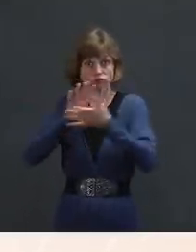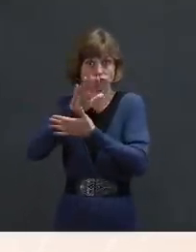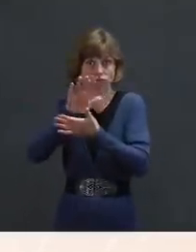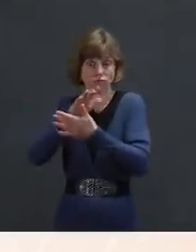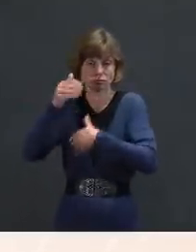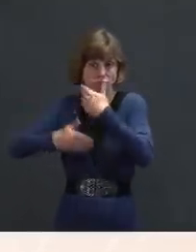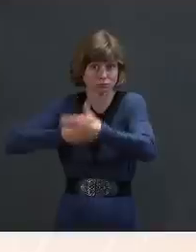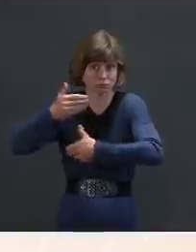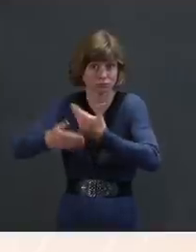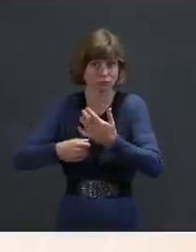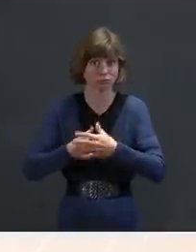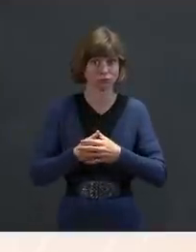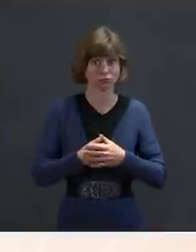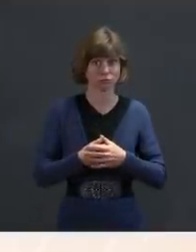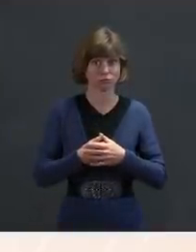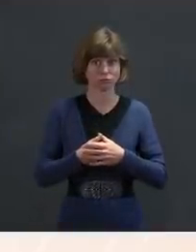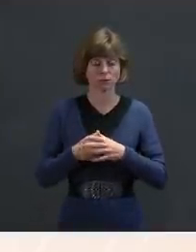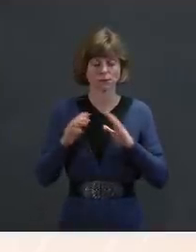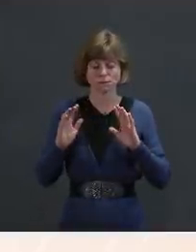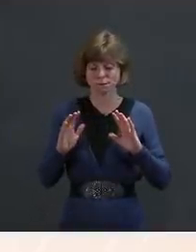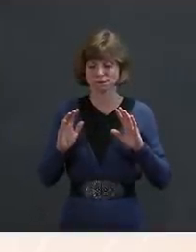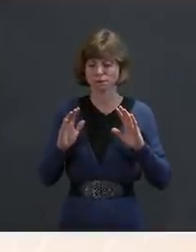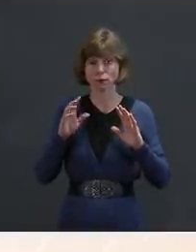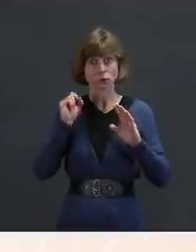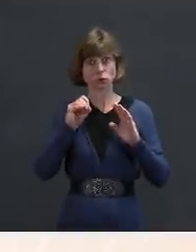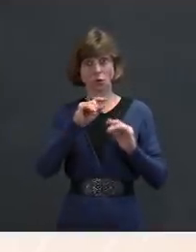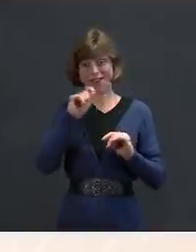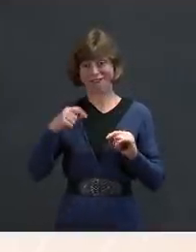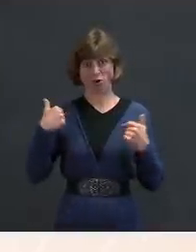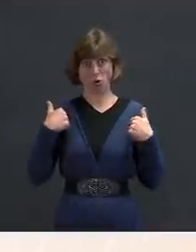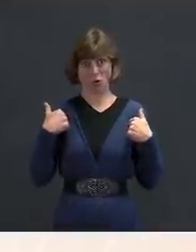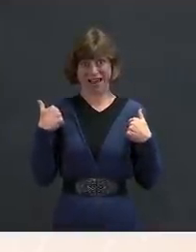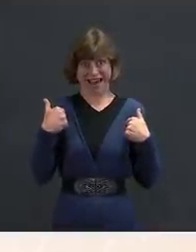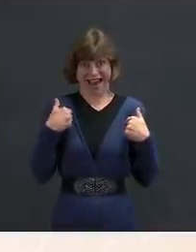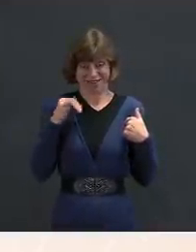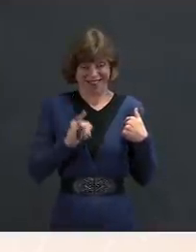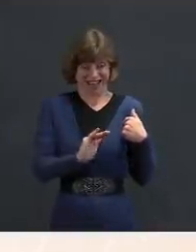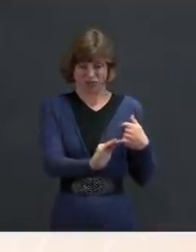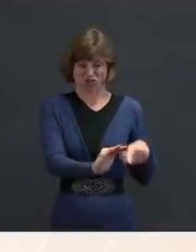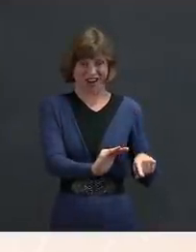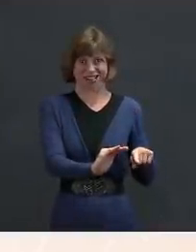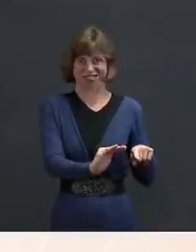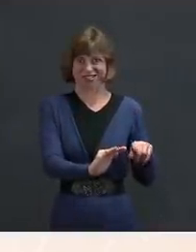And so we have the child for a maximum of 72 hours.